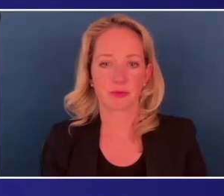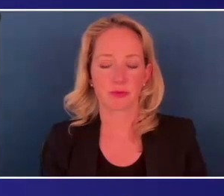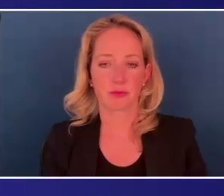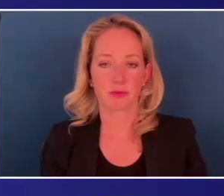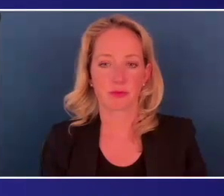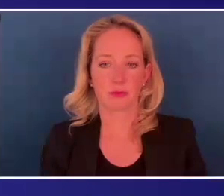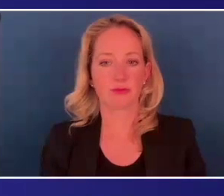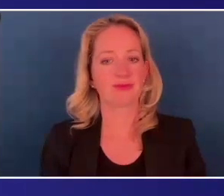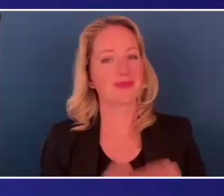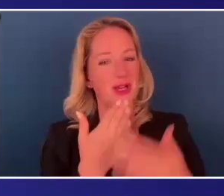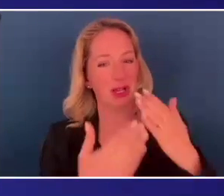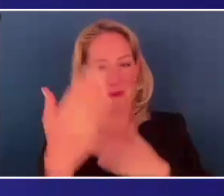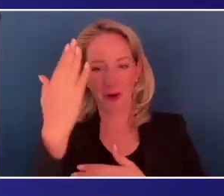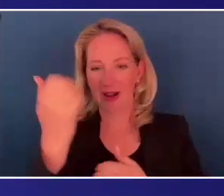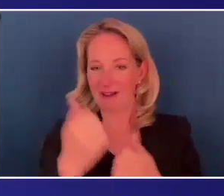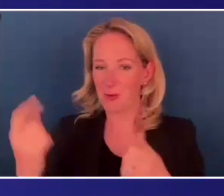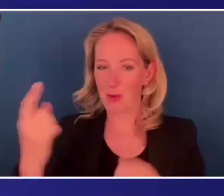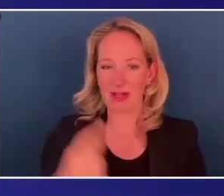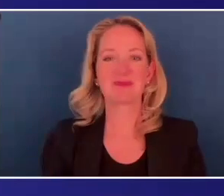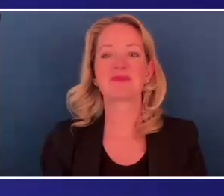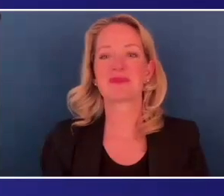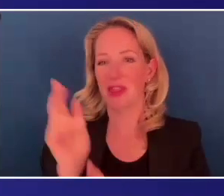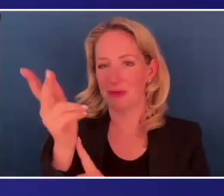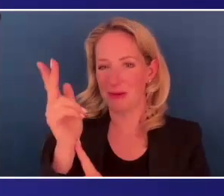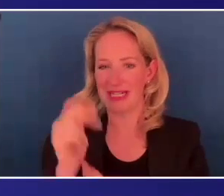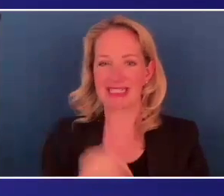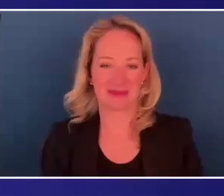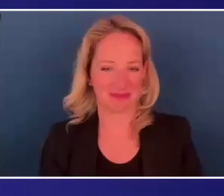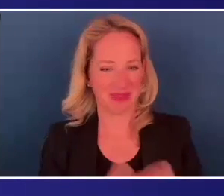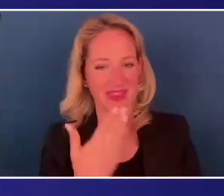Good morning everybody. 3ÿmin. Thank you very much. I join you here today to express my strong support of the PSLF program, the income driven repayment programs that make it possible.